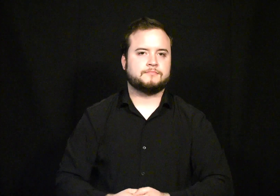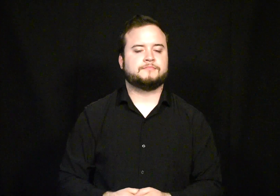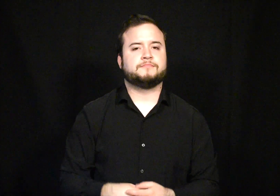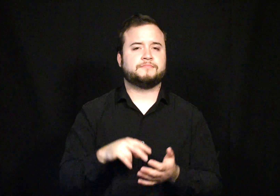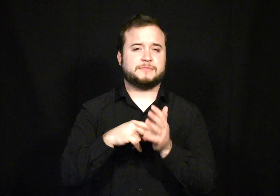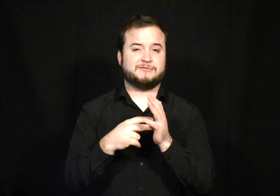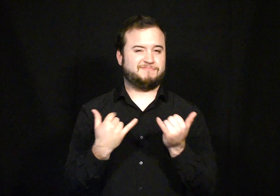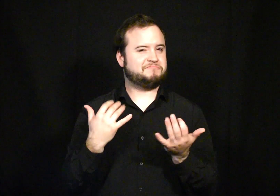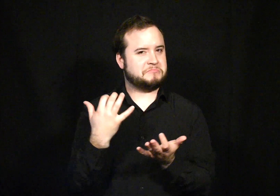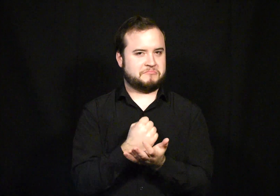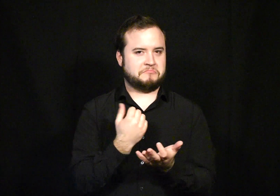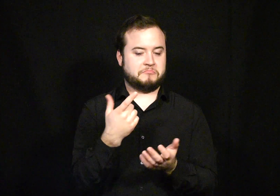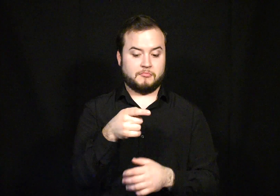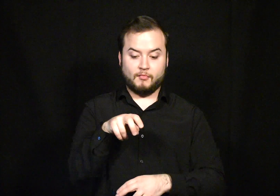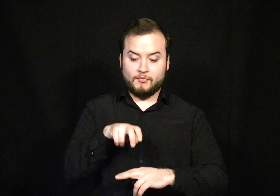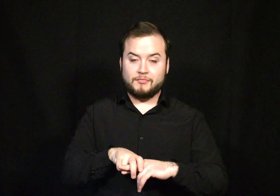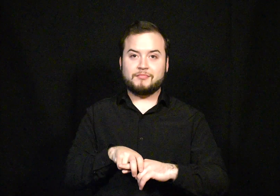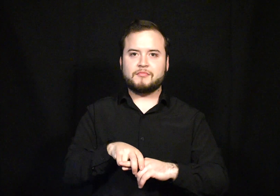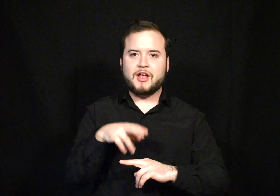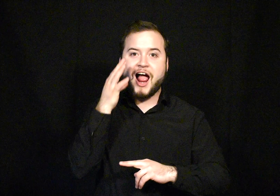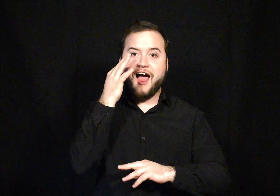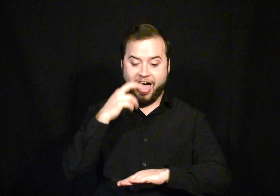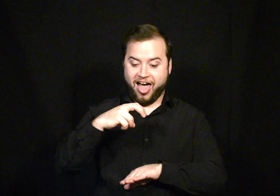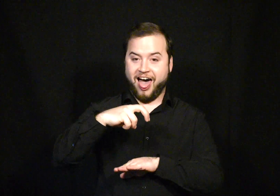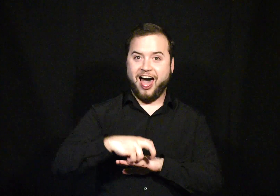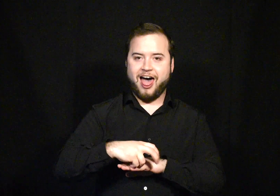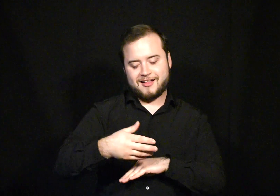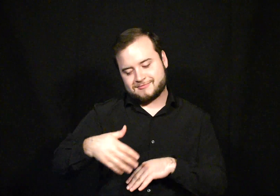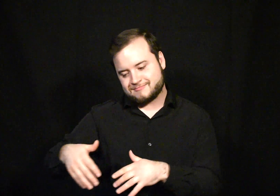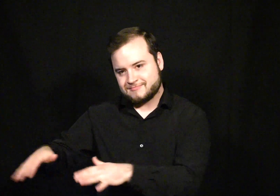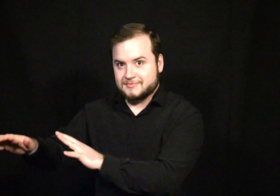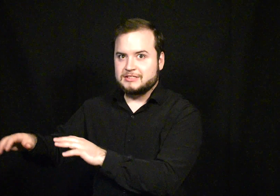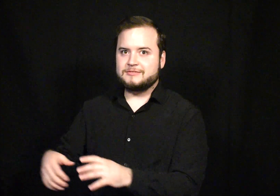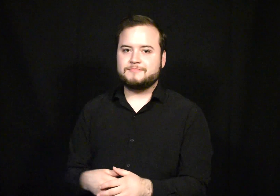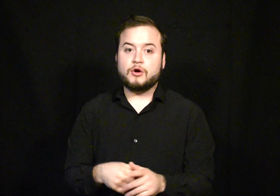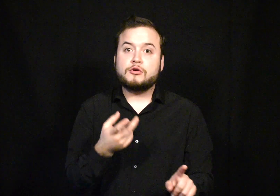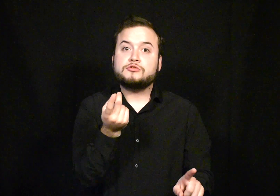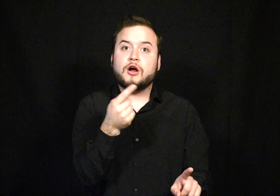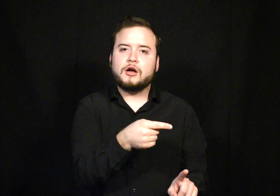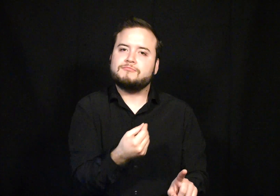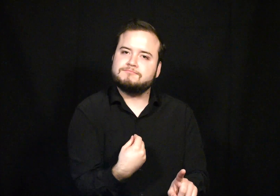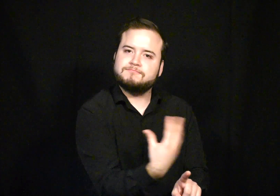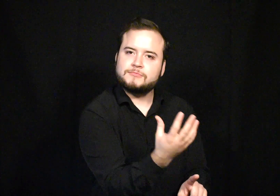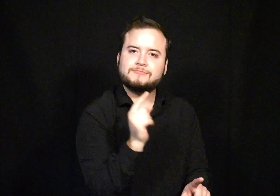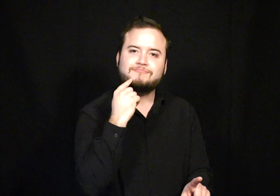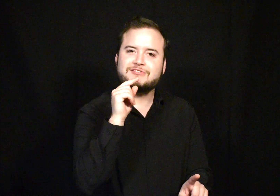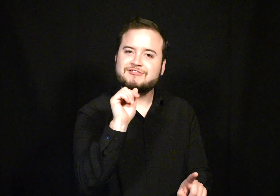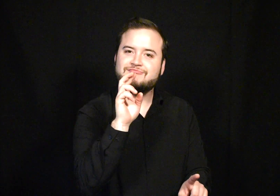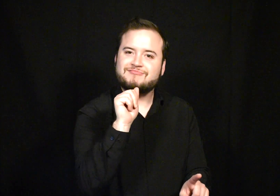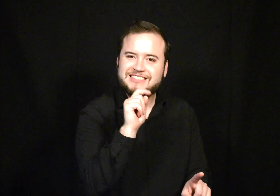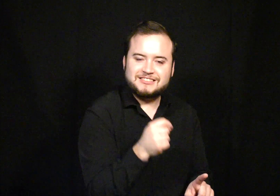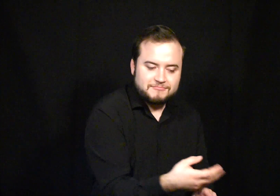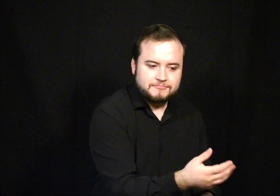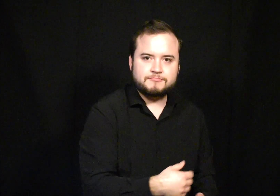So shoo the cat off your lap, toss a treat to the dog,